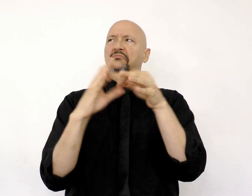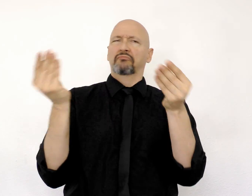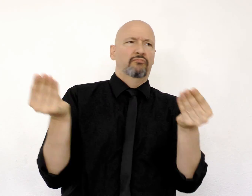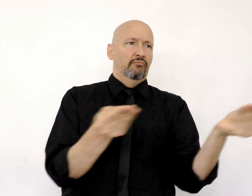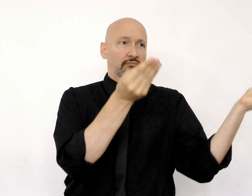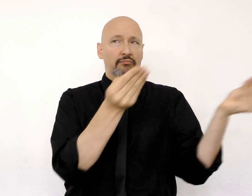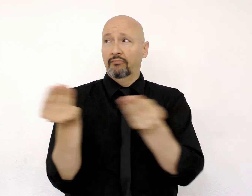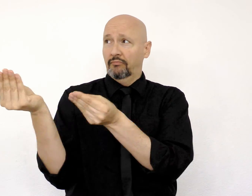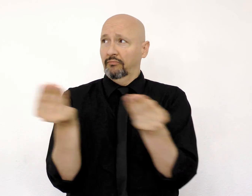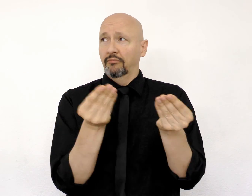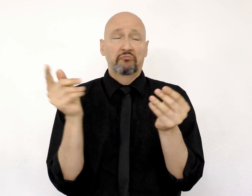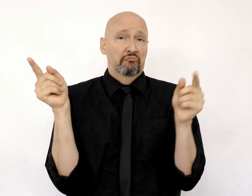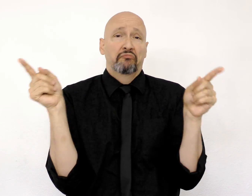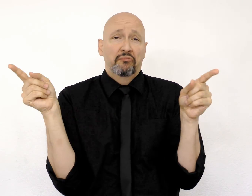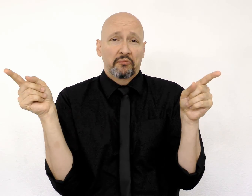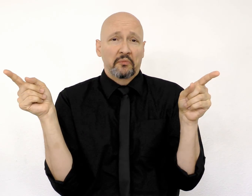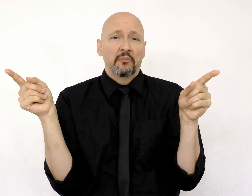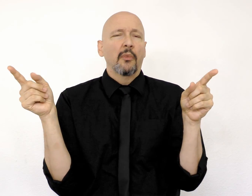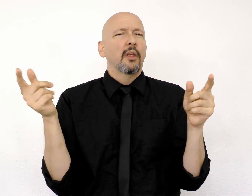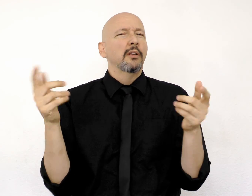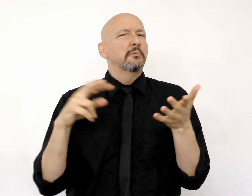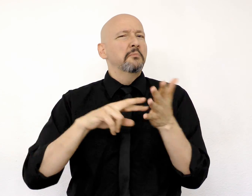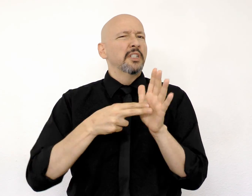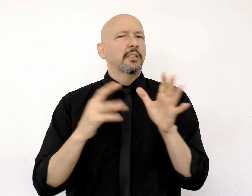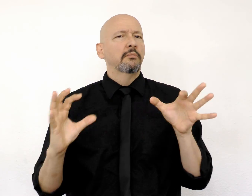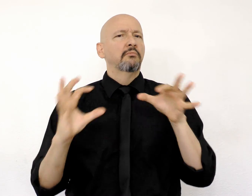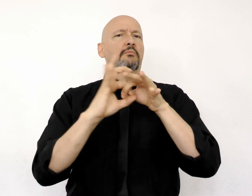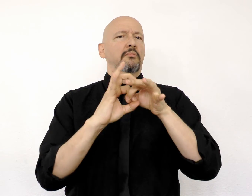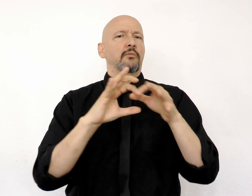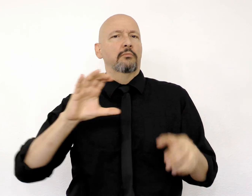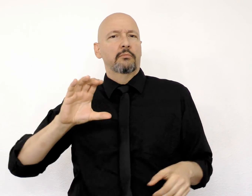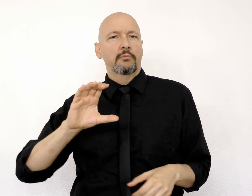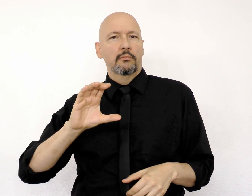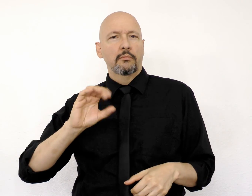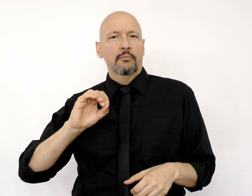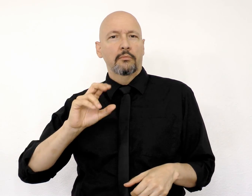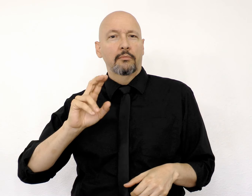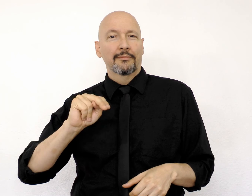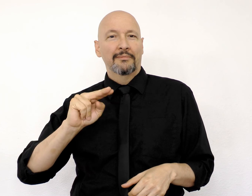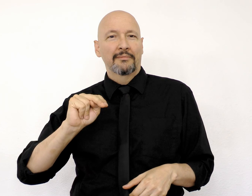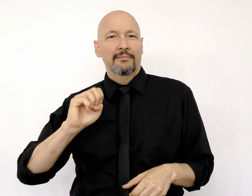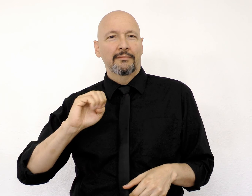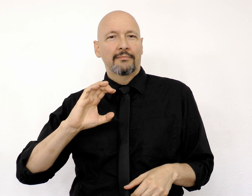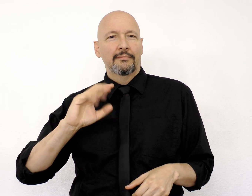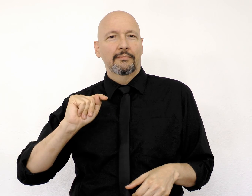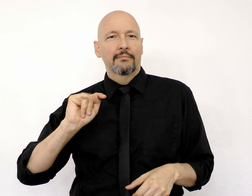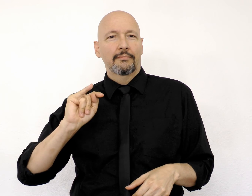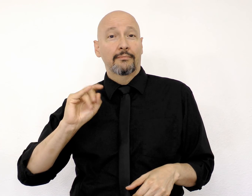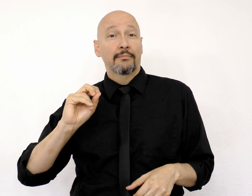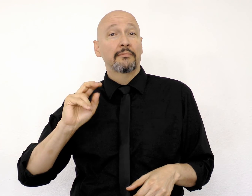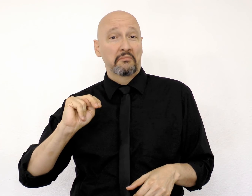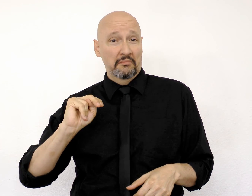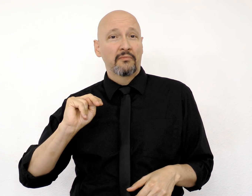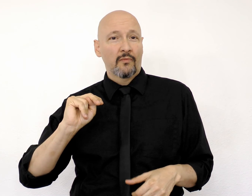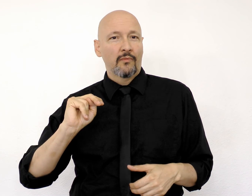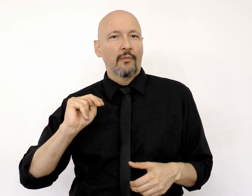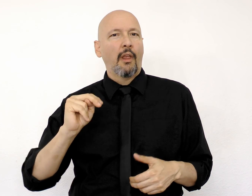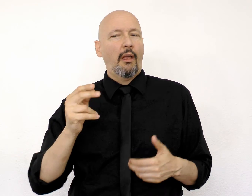The "facilitator." It is connection!